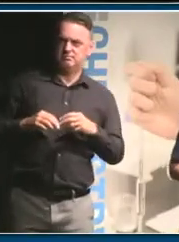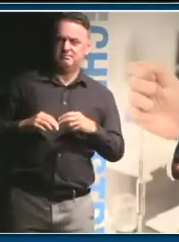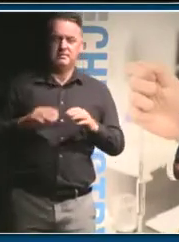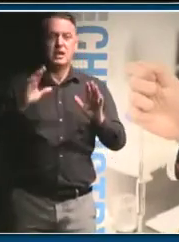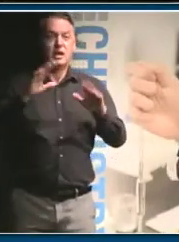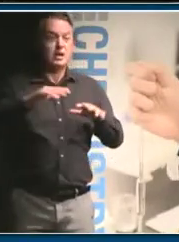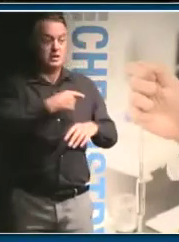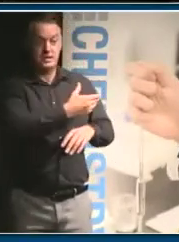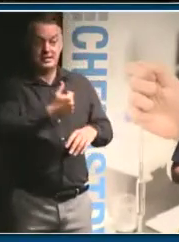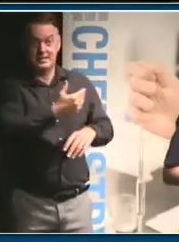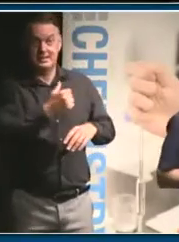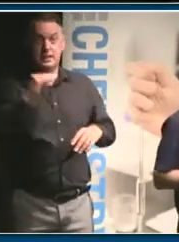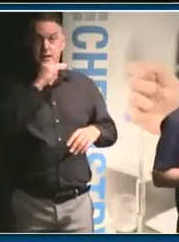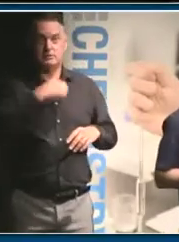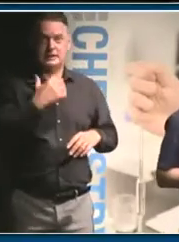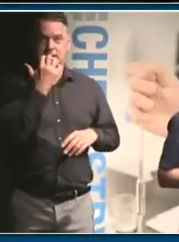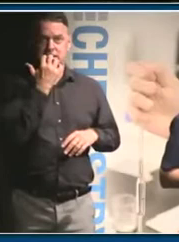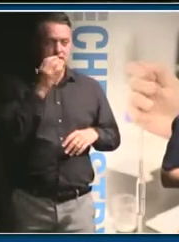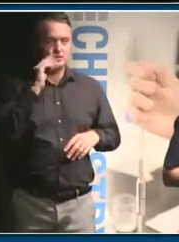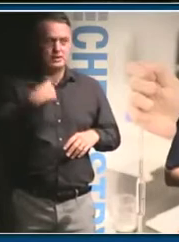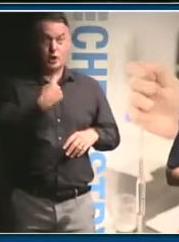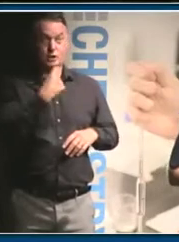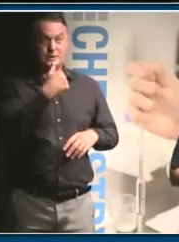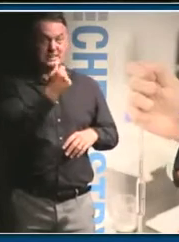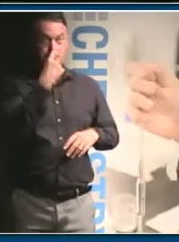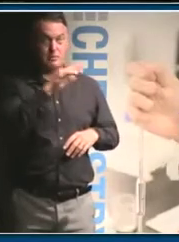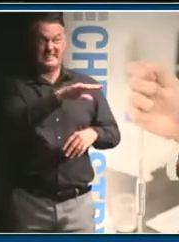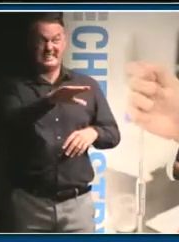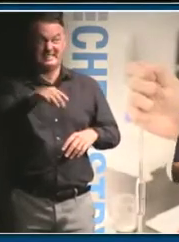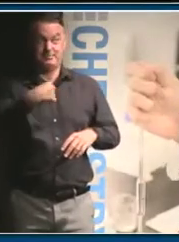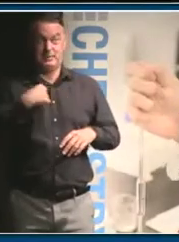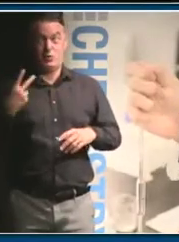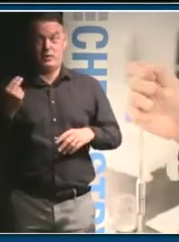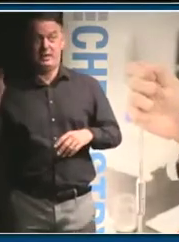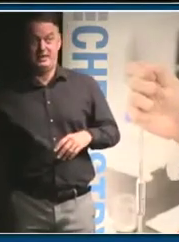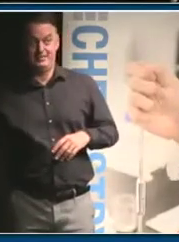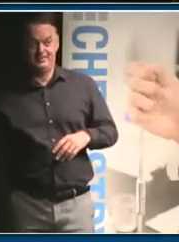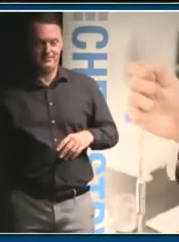lunch”. So I told six people where I’d meet him and when I’d be back and I go and I have lunch,